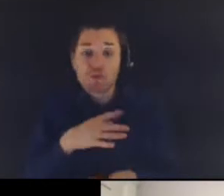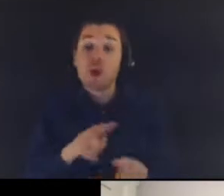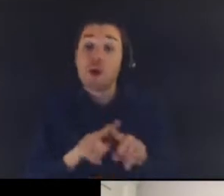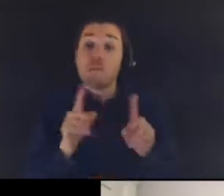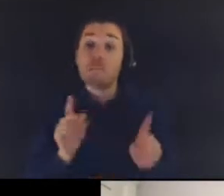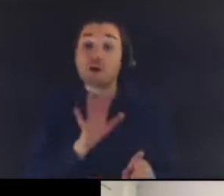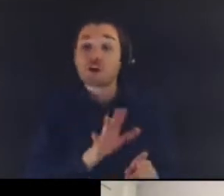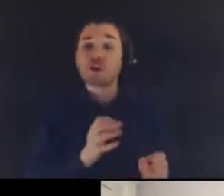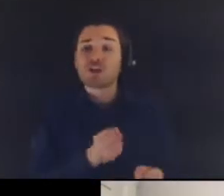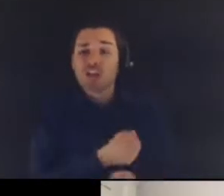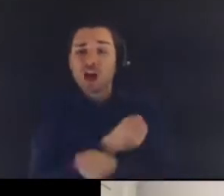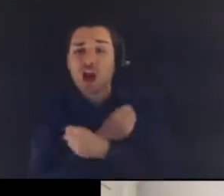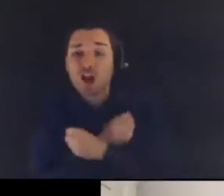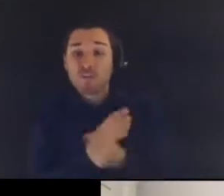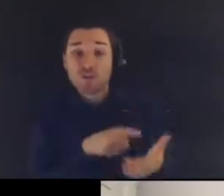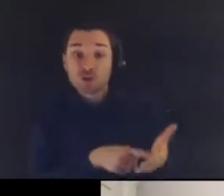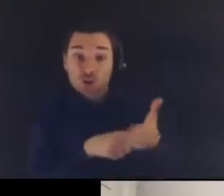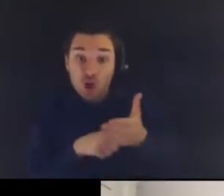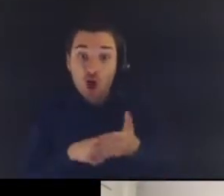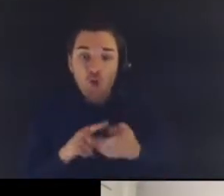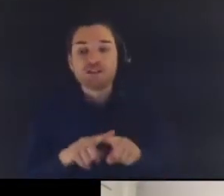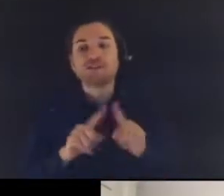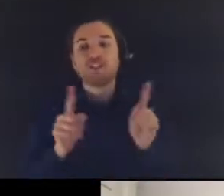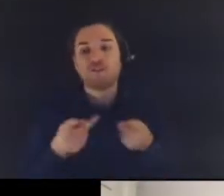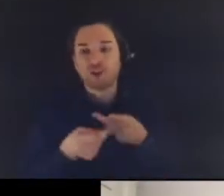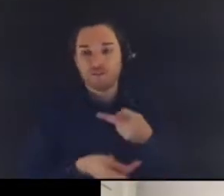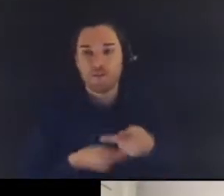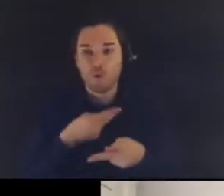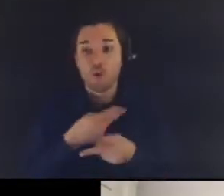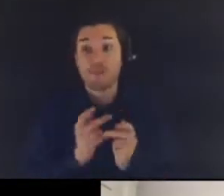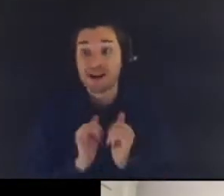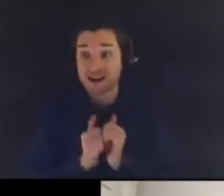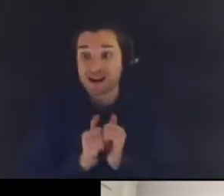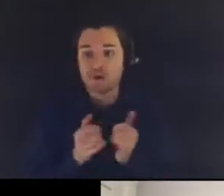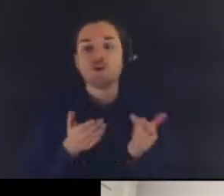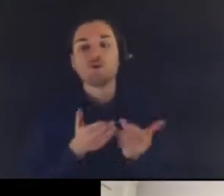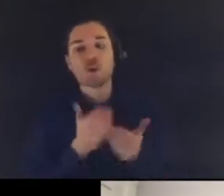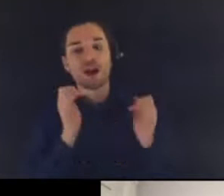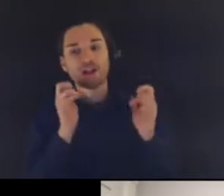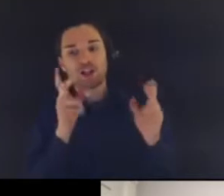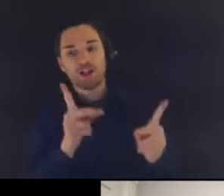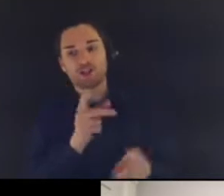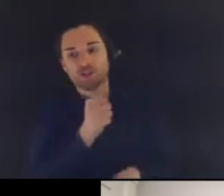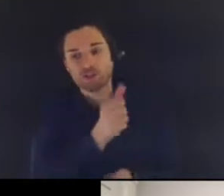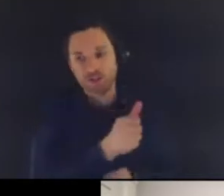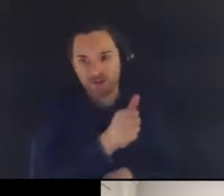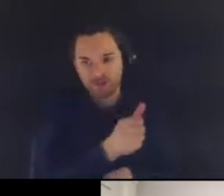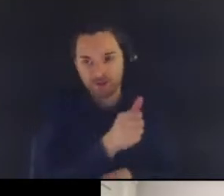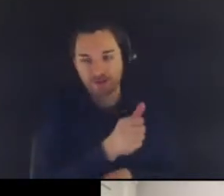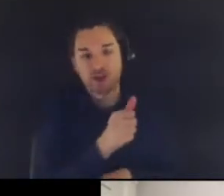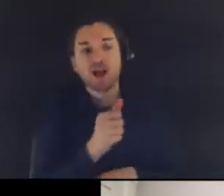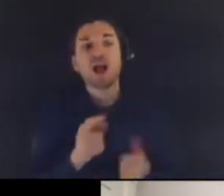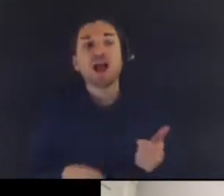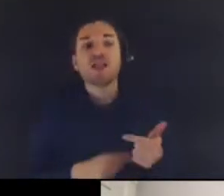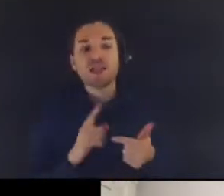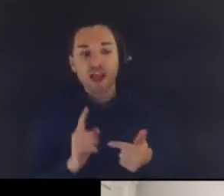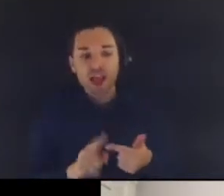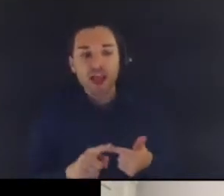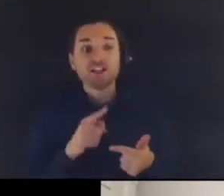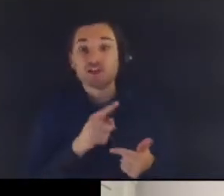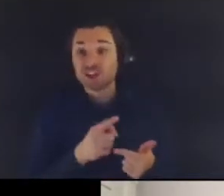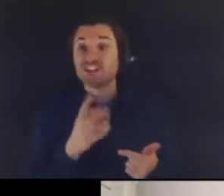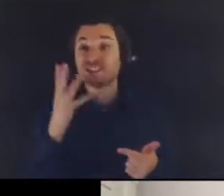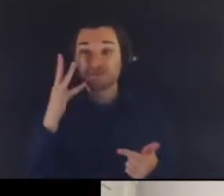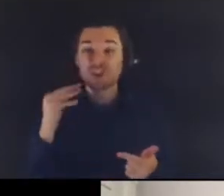love comes in the form of educating herself and then she suffered a stroke four years